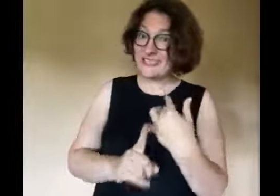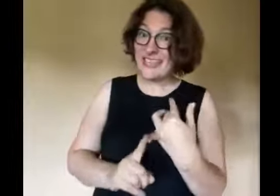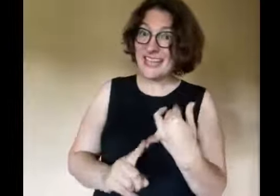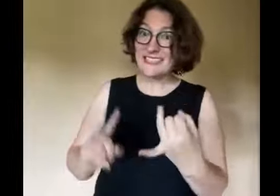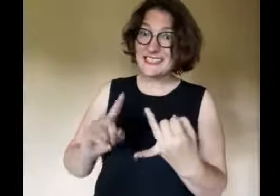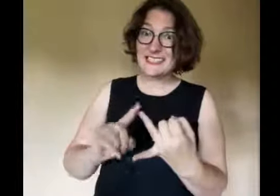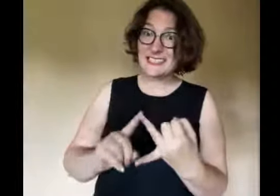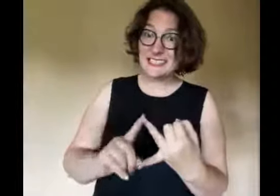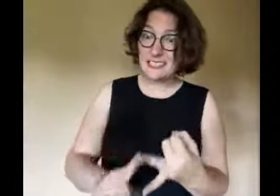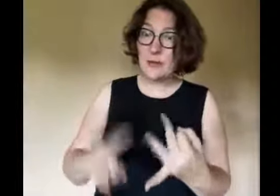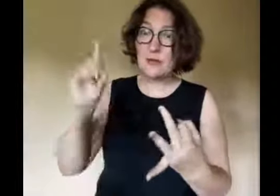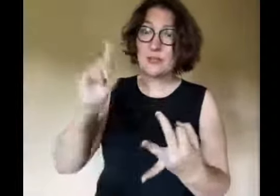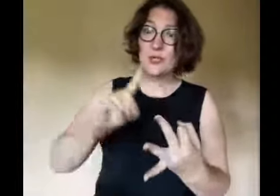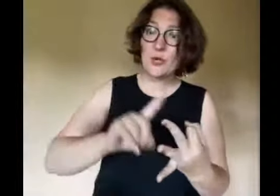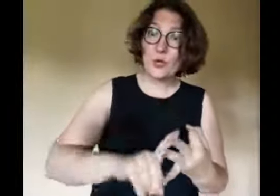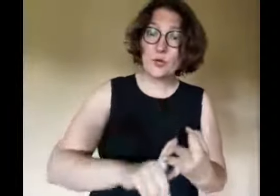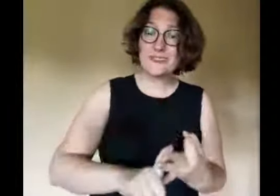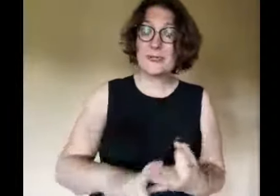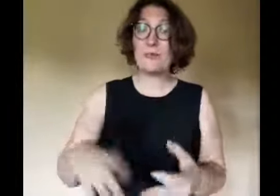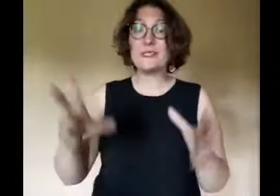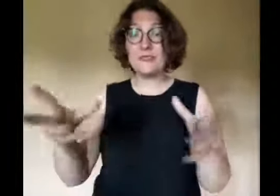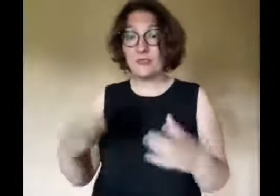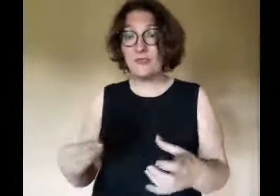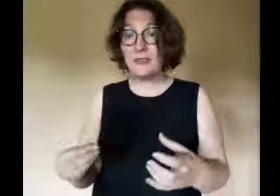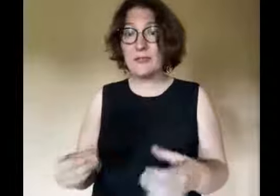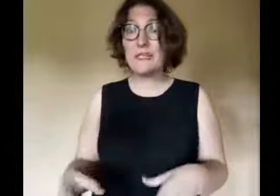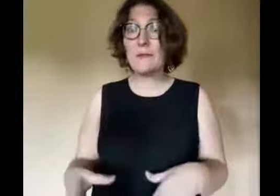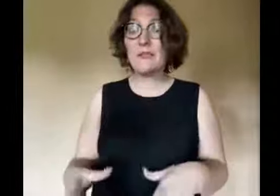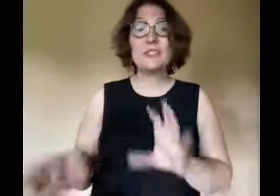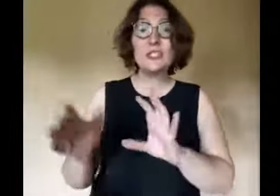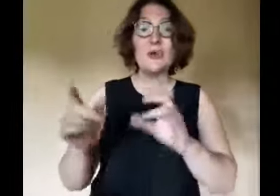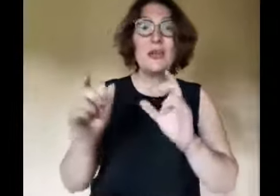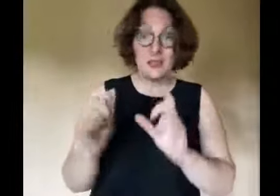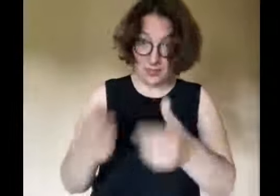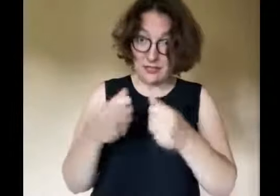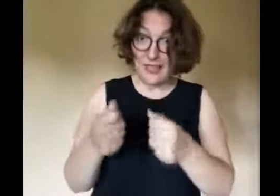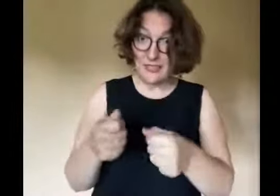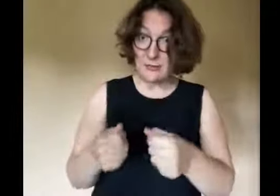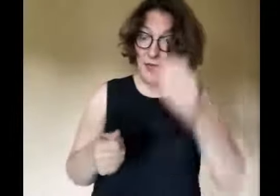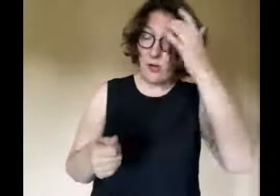14:43 No, no, no stop, stop stop. 14:47 All of the technology I speak to all the technology